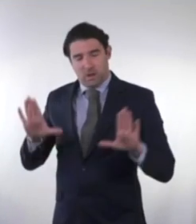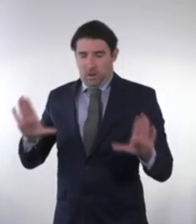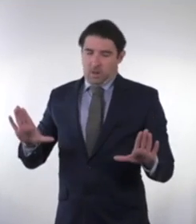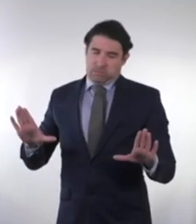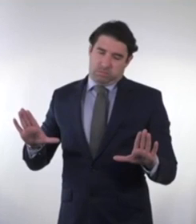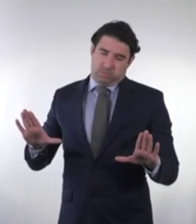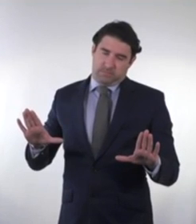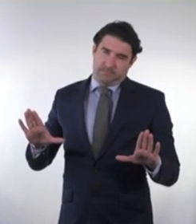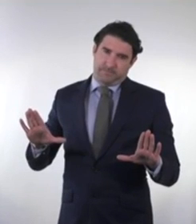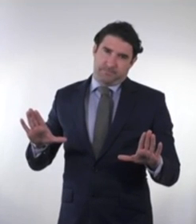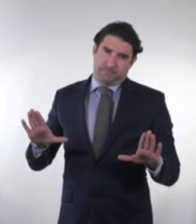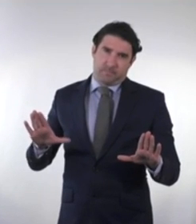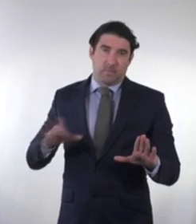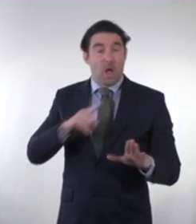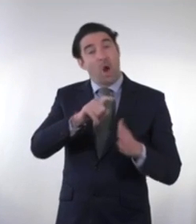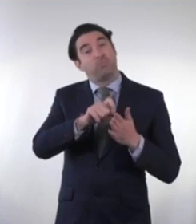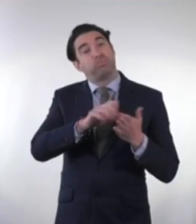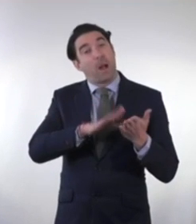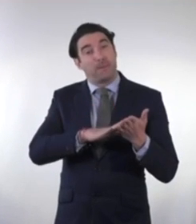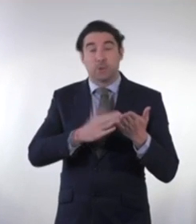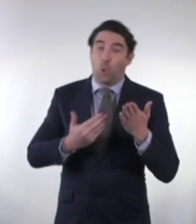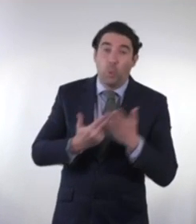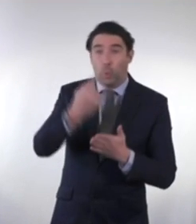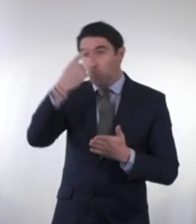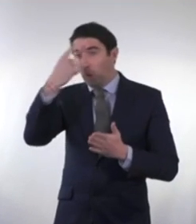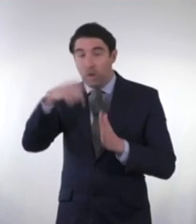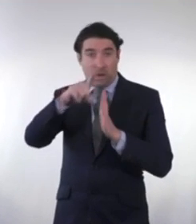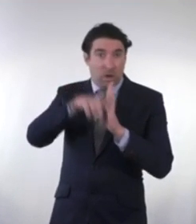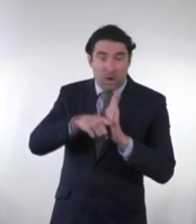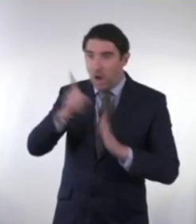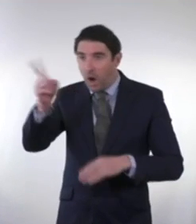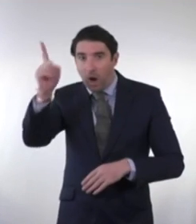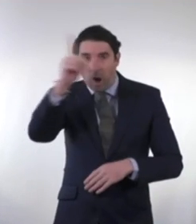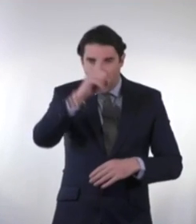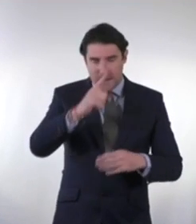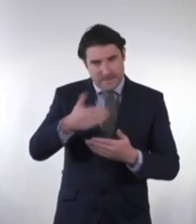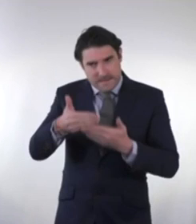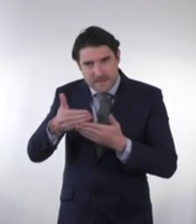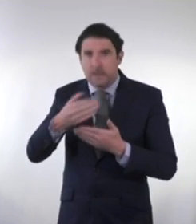With over 7,000 new cases and 71 deaths from covid yesterday, and a seven-day